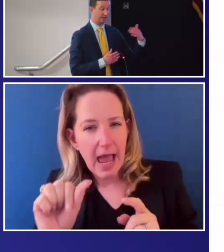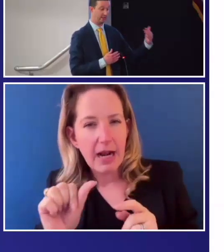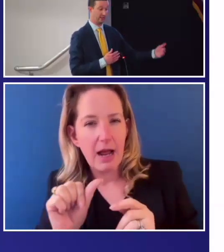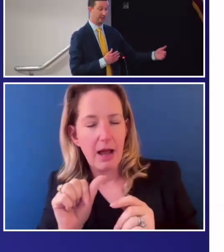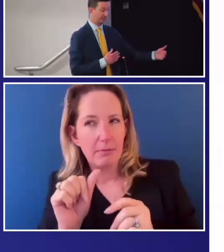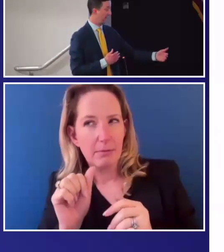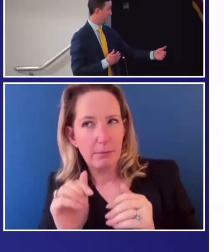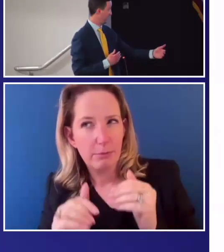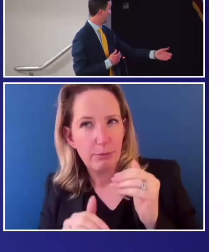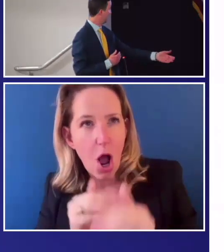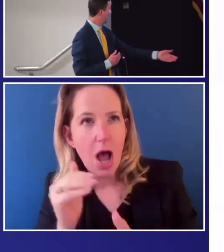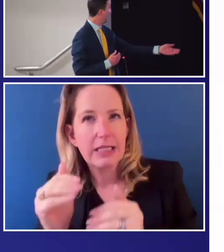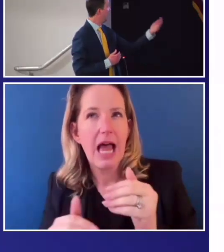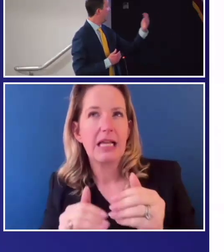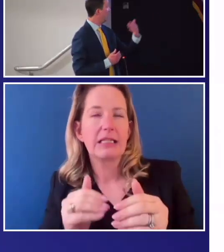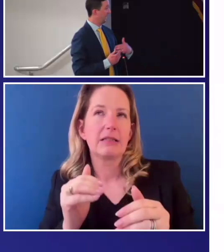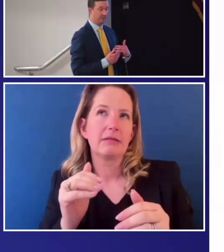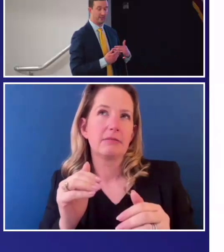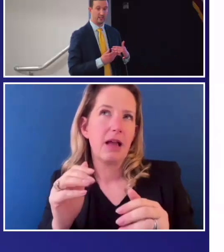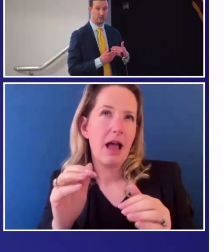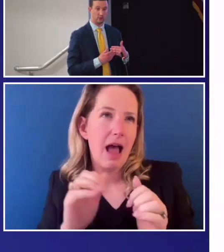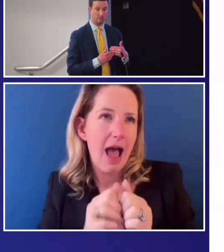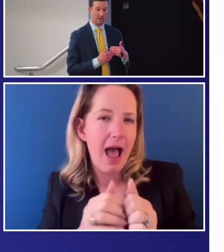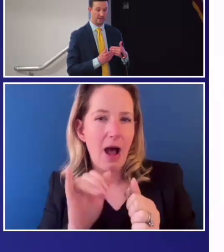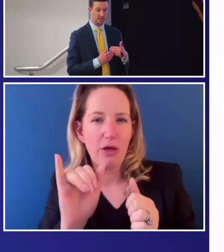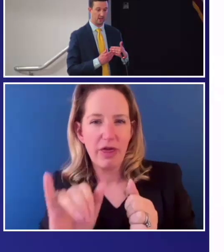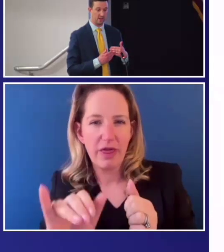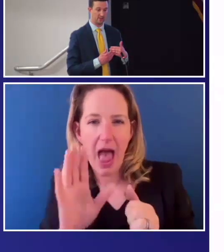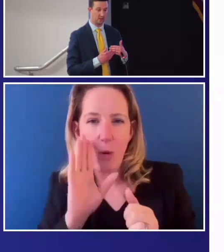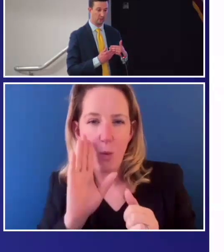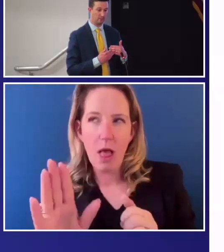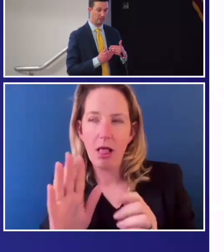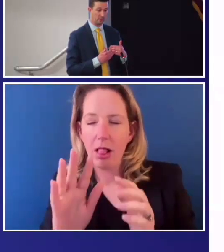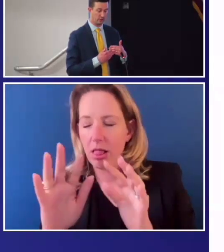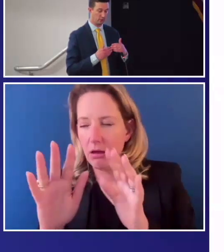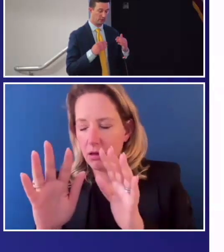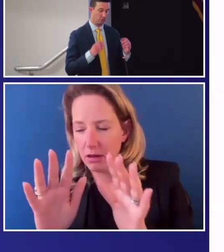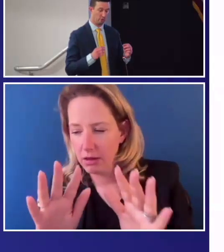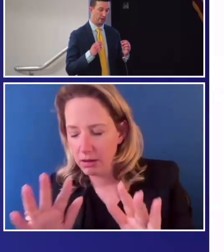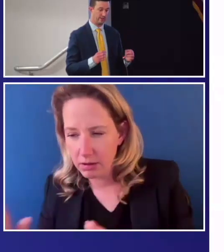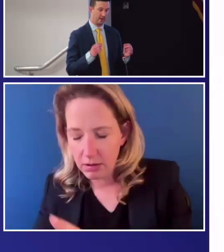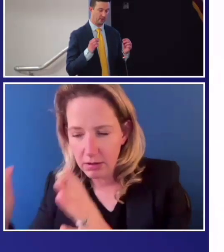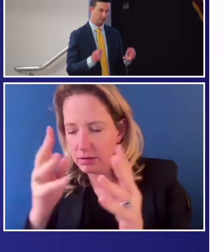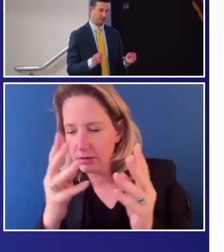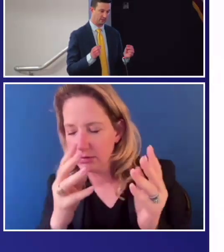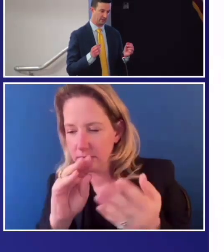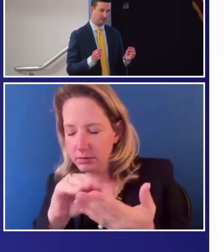and, and the IRS, and how that data will come back to us. And we need to make sure that we don't write down a specific